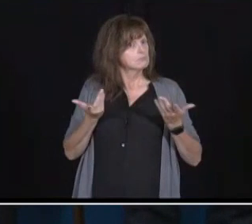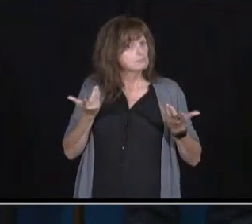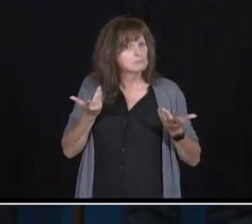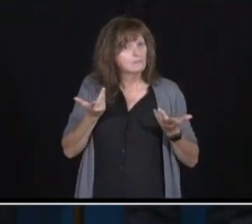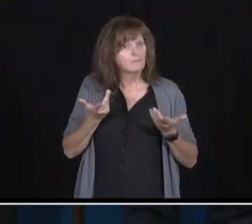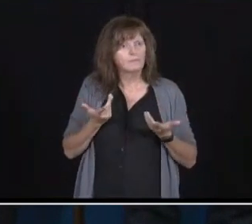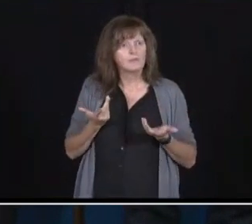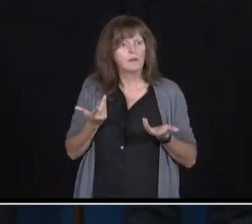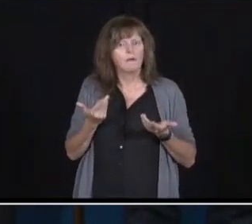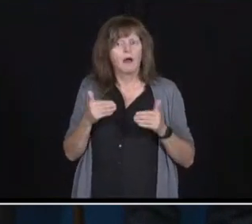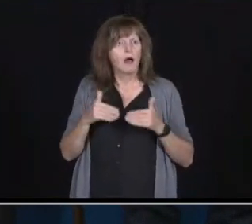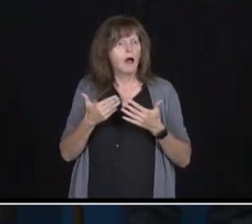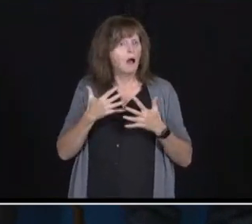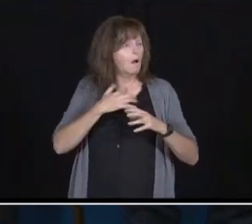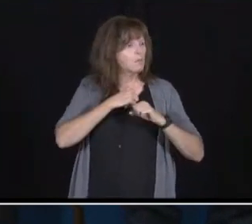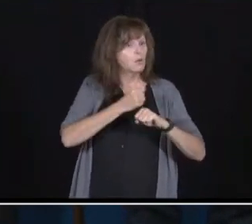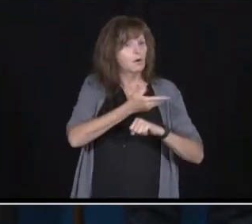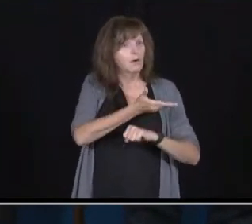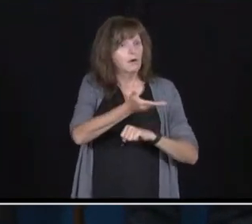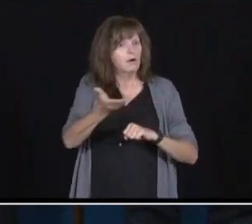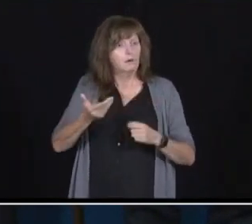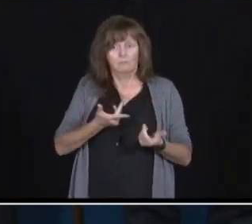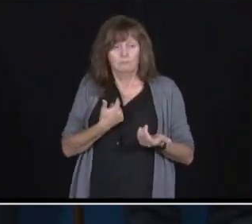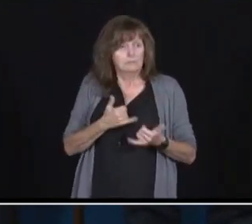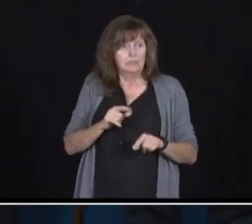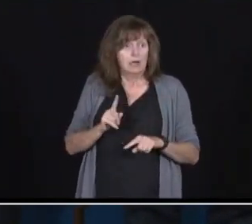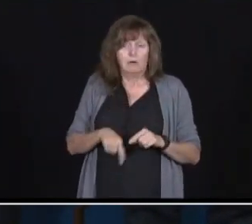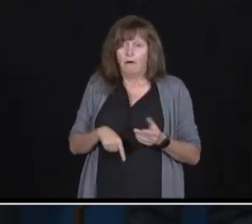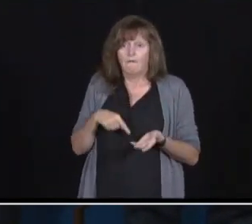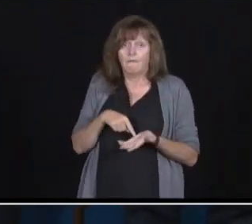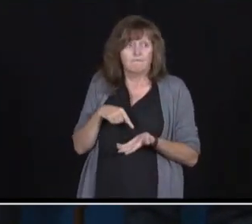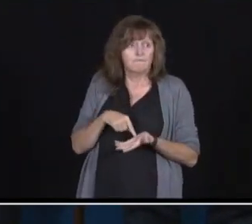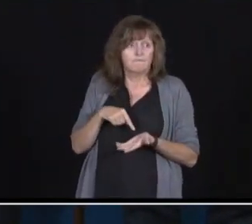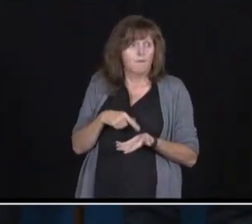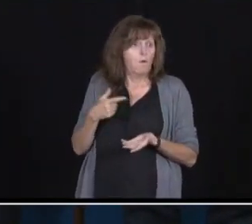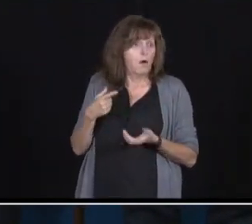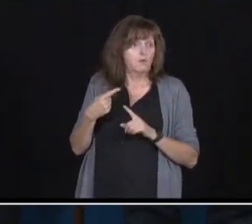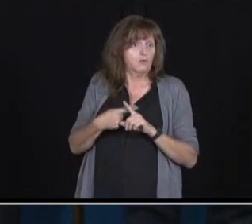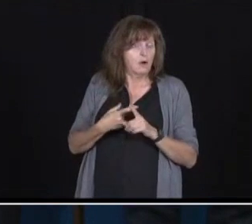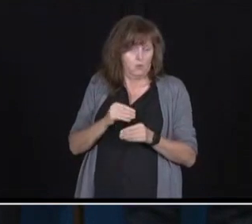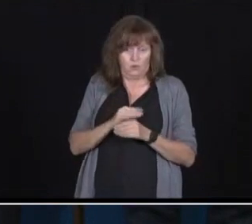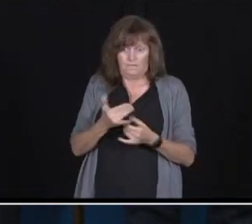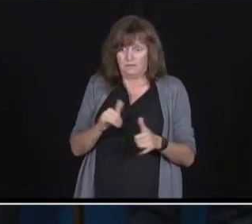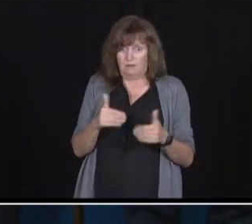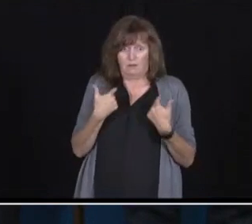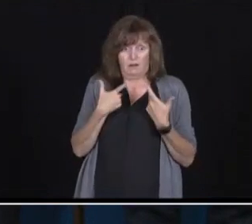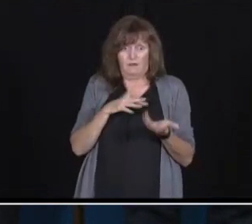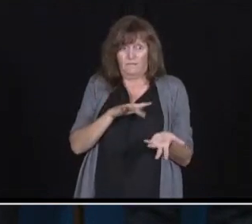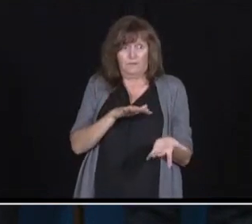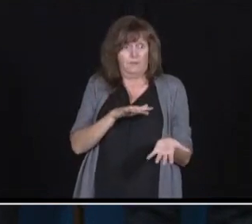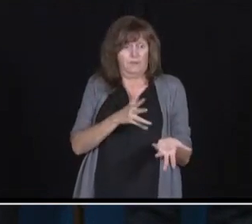During the pandemic. Addiction is or anything the government years going to do to help the people who still can't pay the